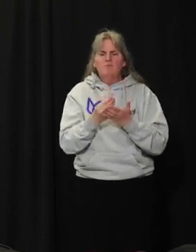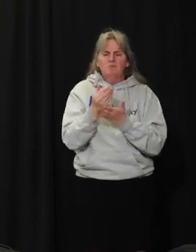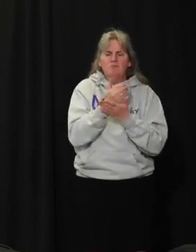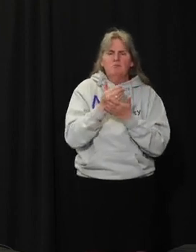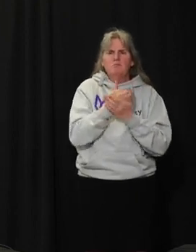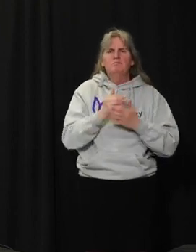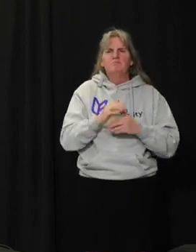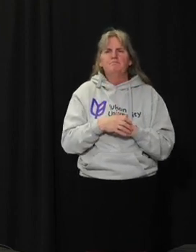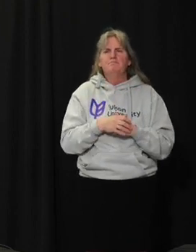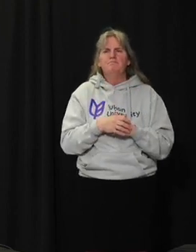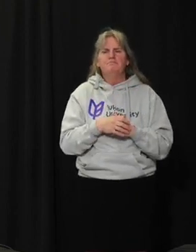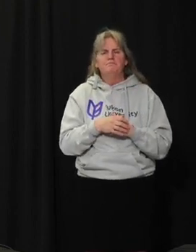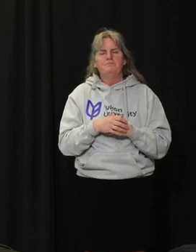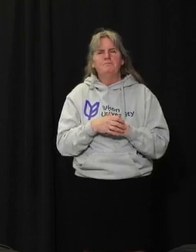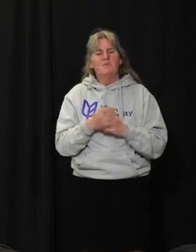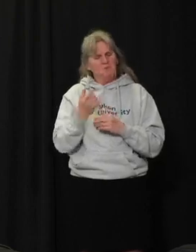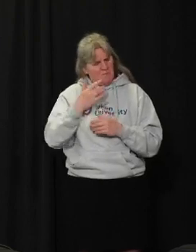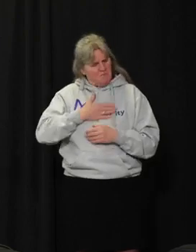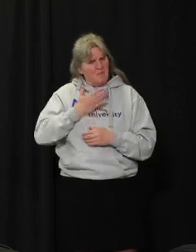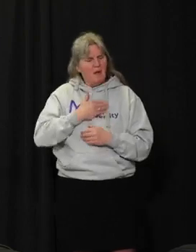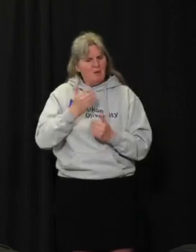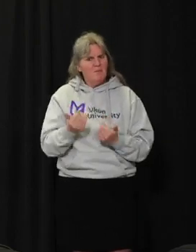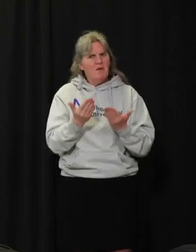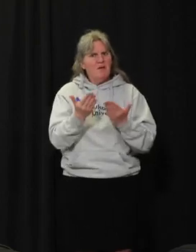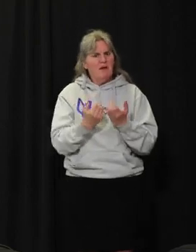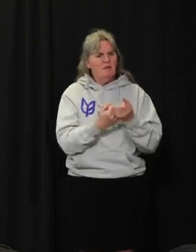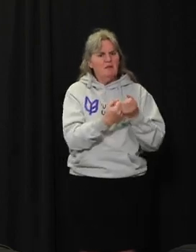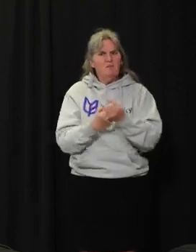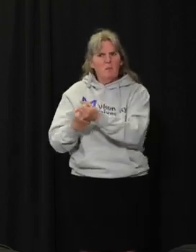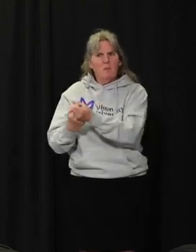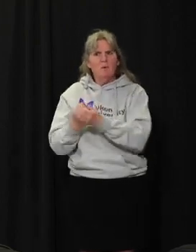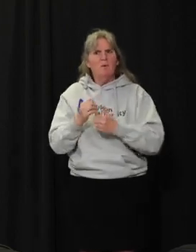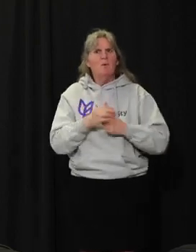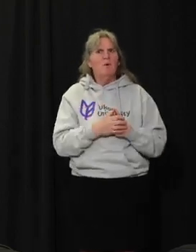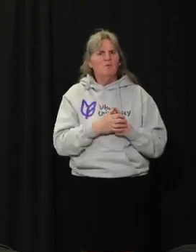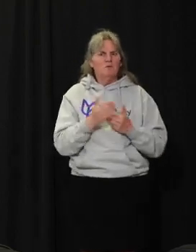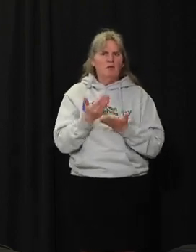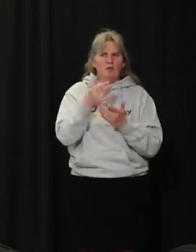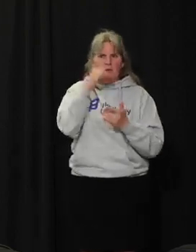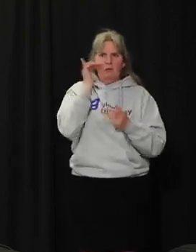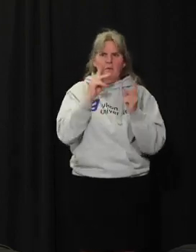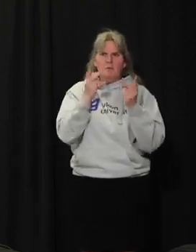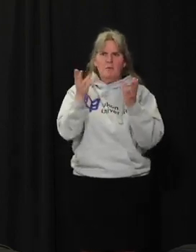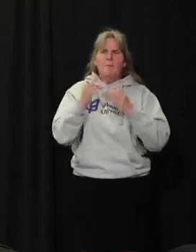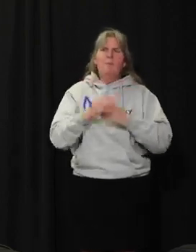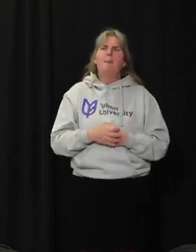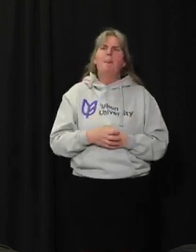workplace and earned income. We are very happy to be providing this support to Yukoners.